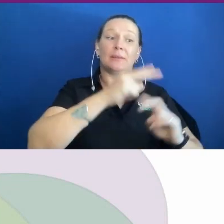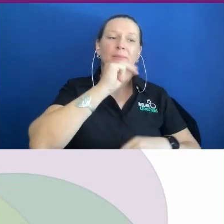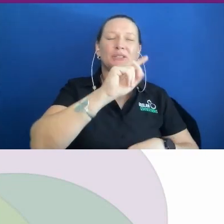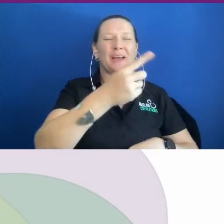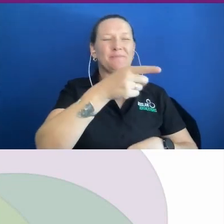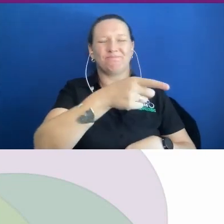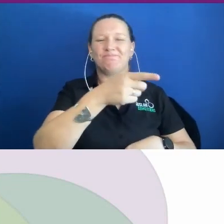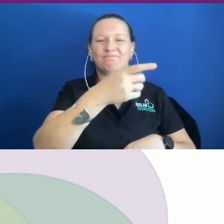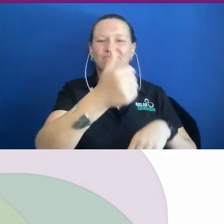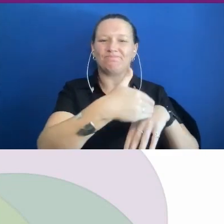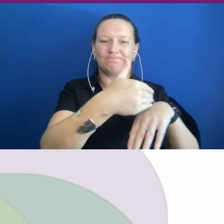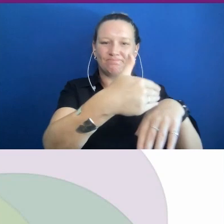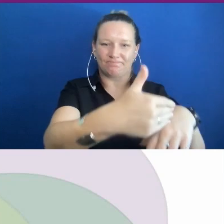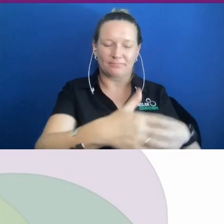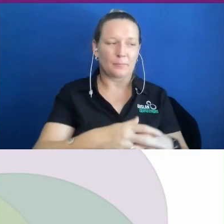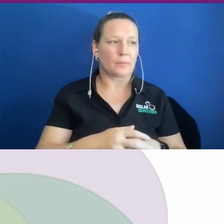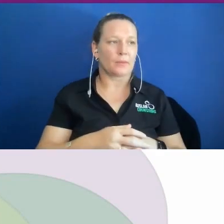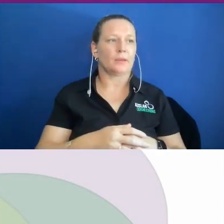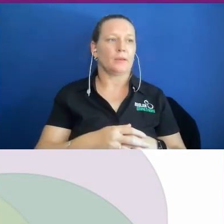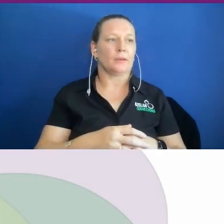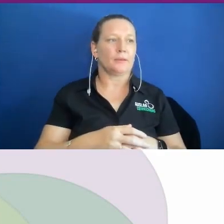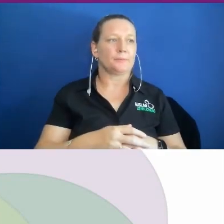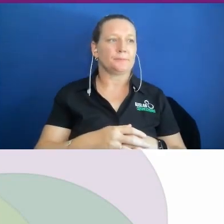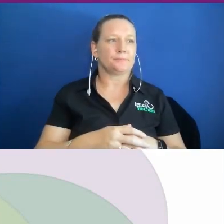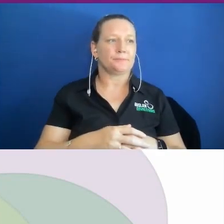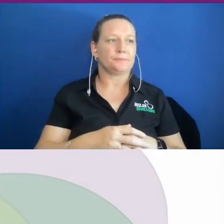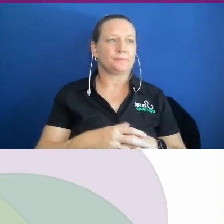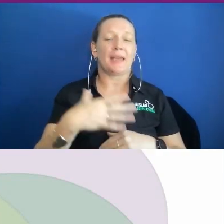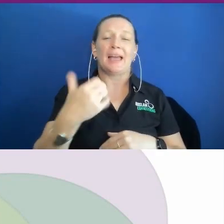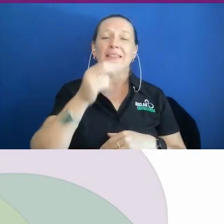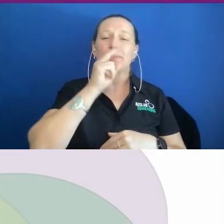a number of distinct speech disorders and you can see that most individuals were placed at a